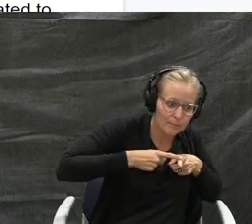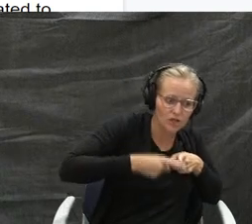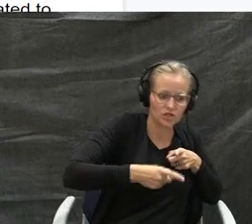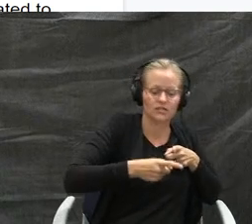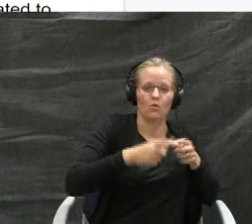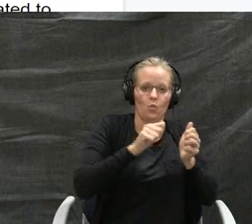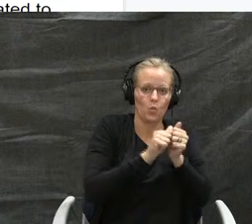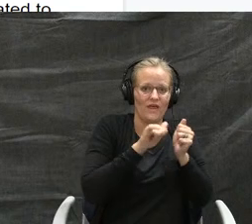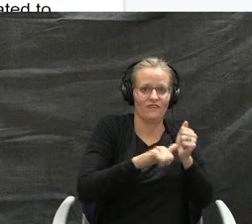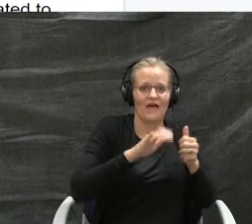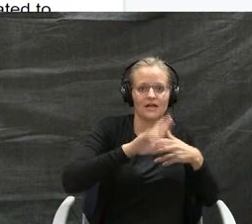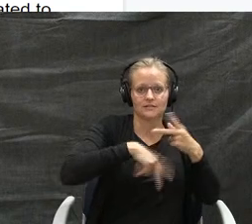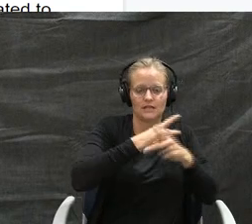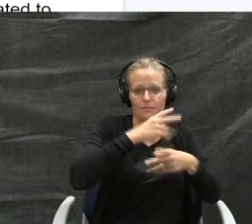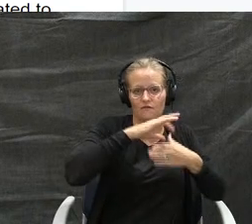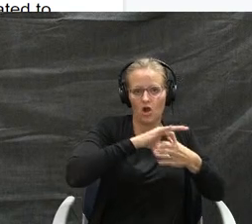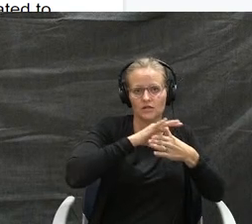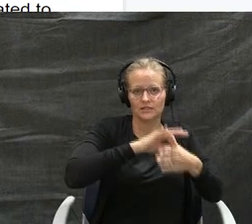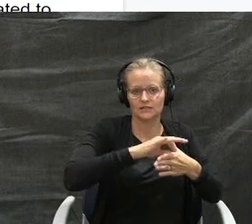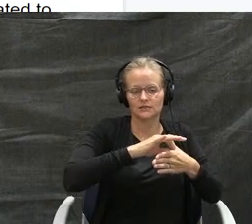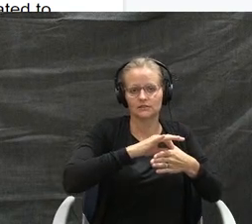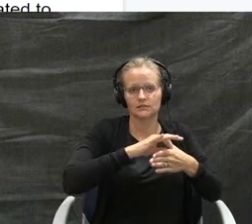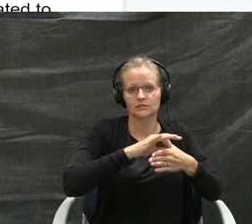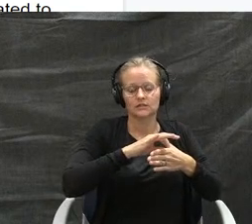that might work are also detailed in the document.